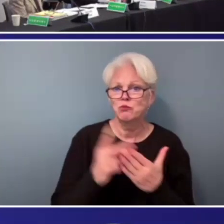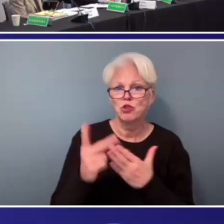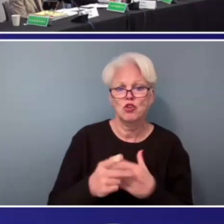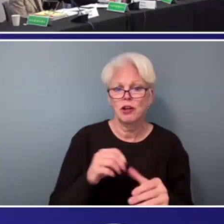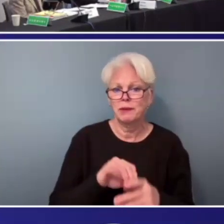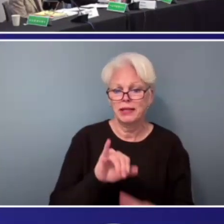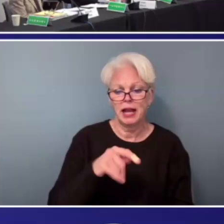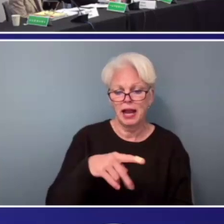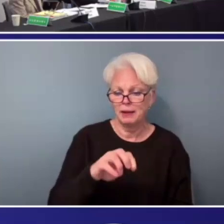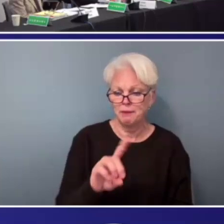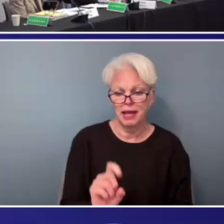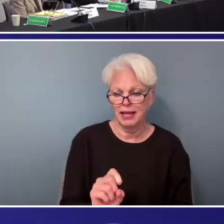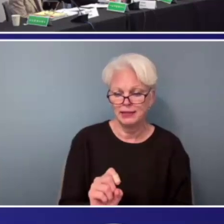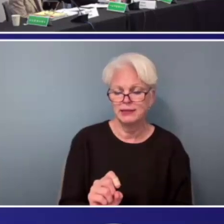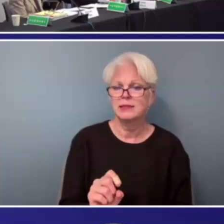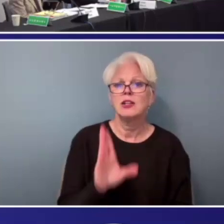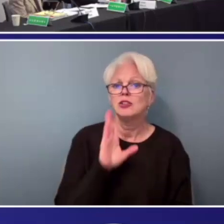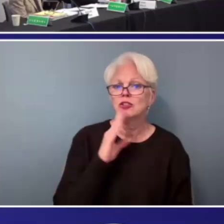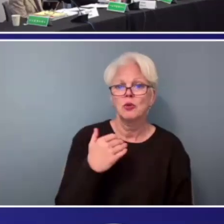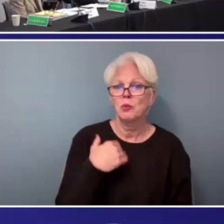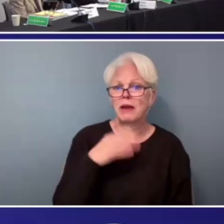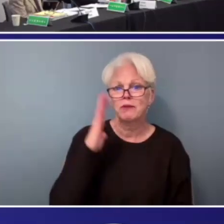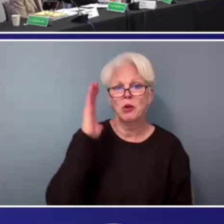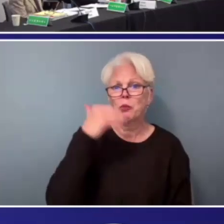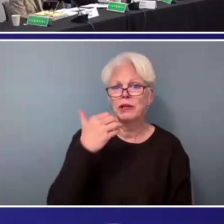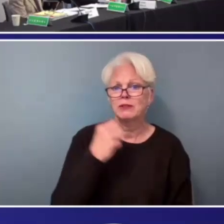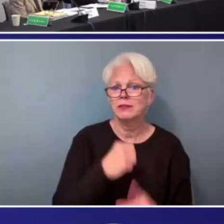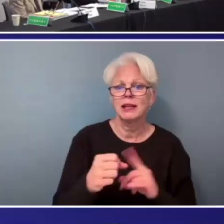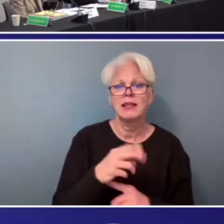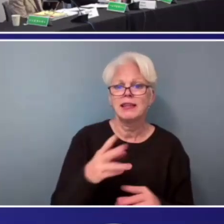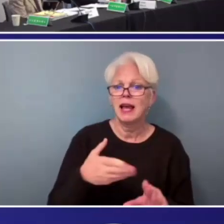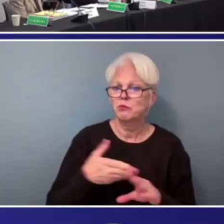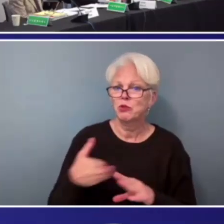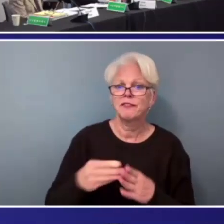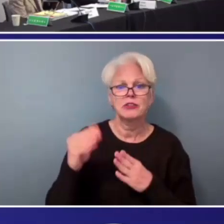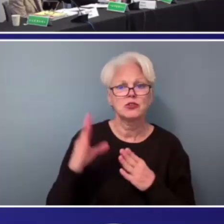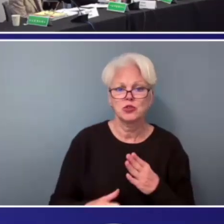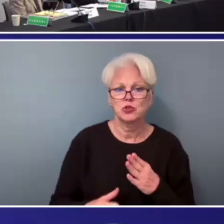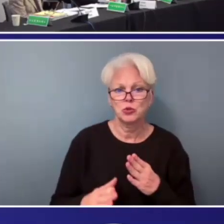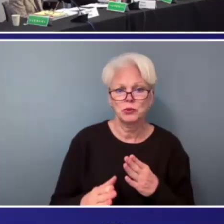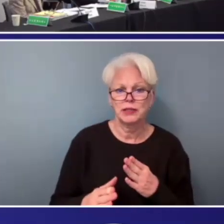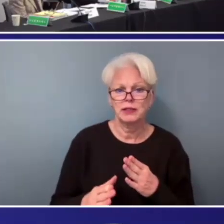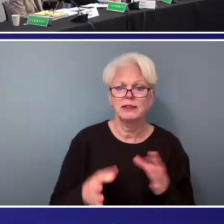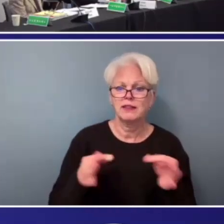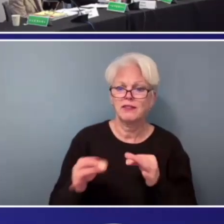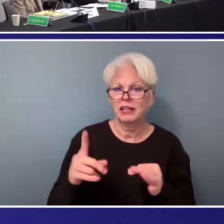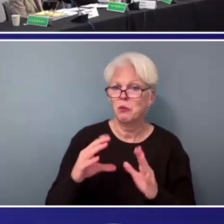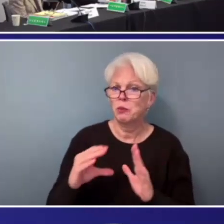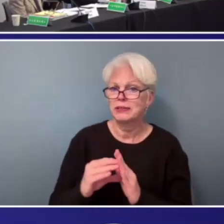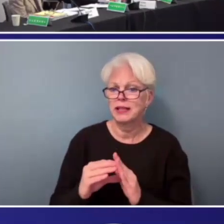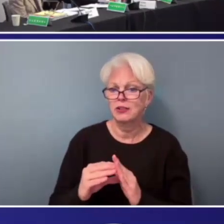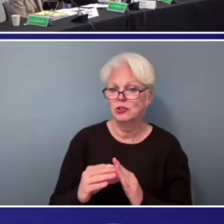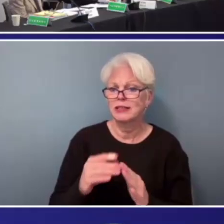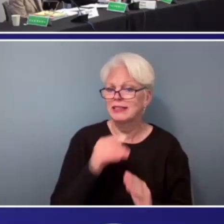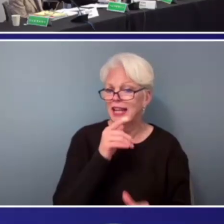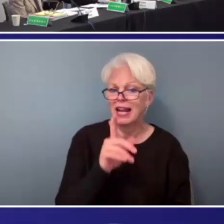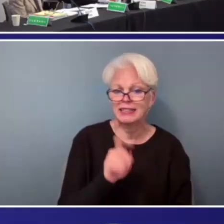situation where professional students, as defined in one section, is not necessarily in a professional